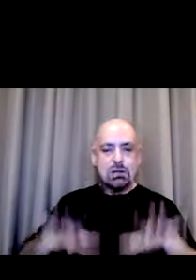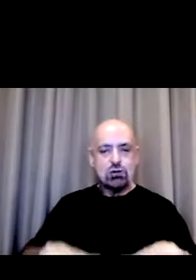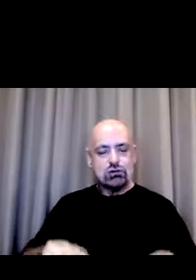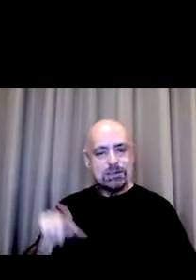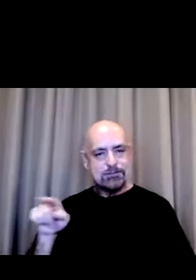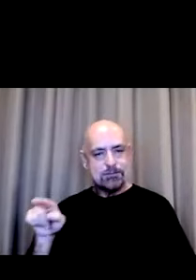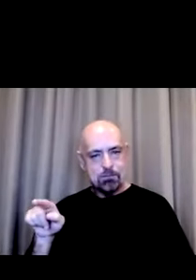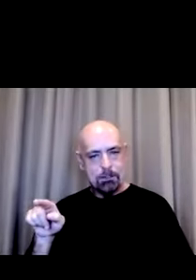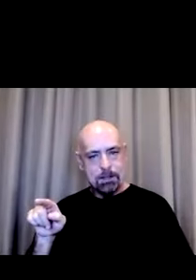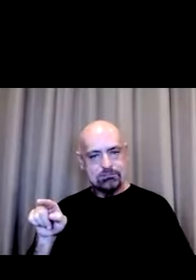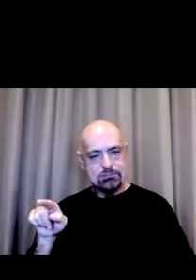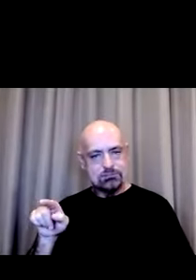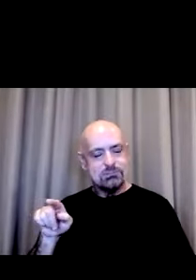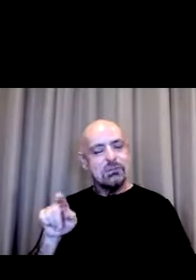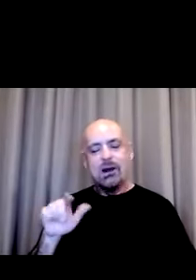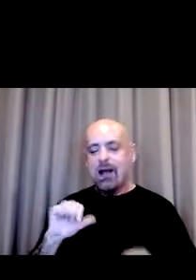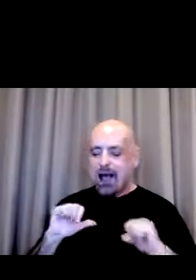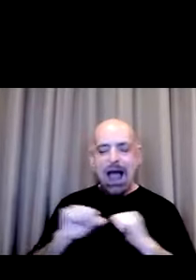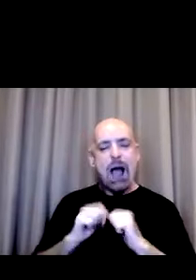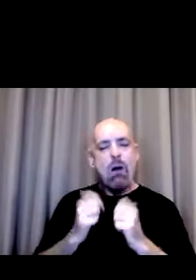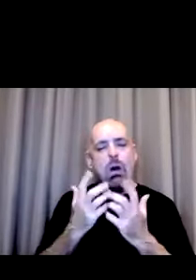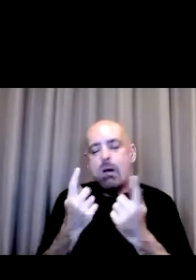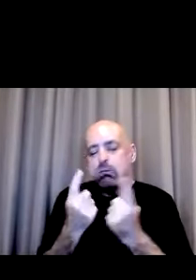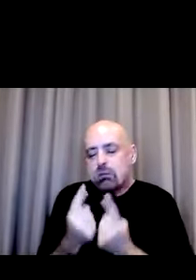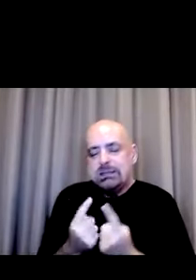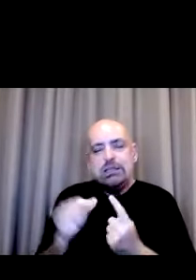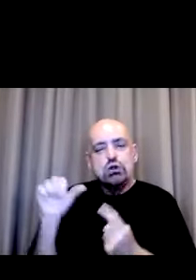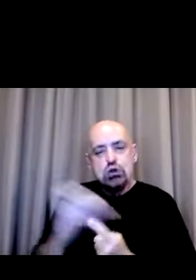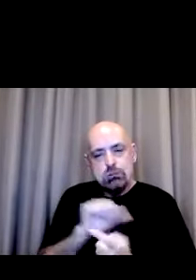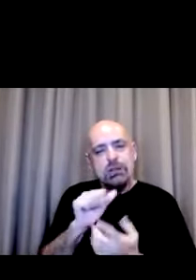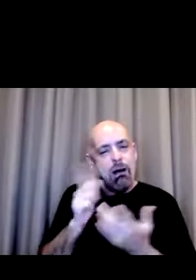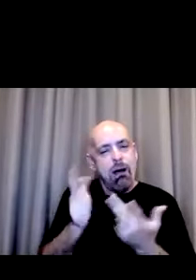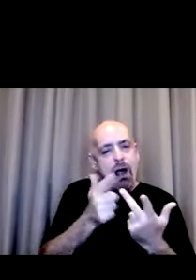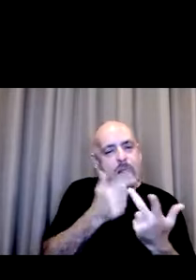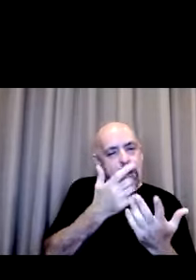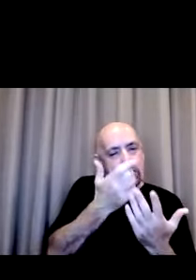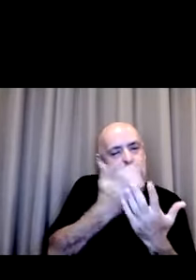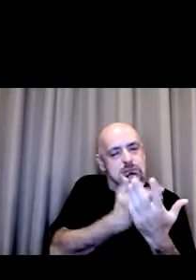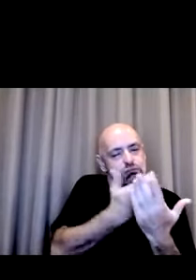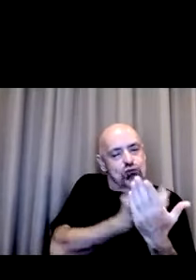was the work could defend American independence I cannot conceive.